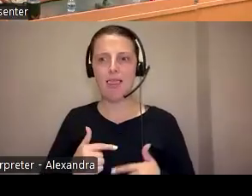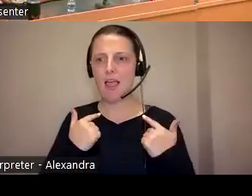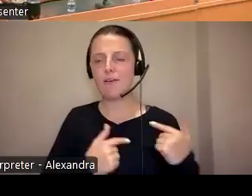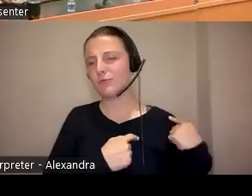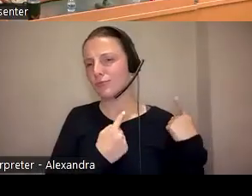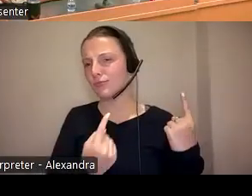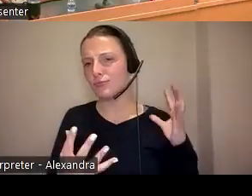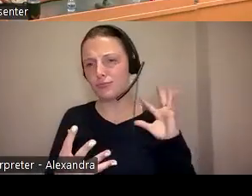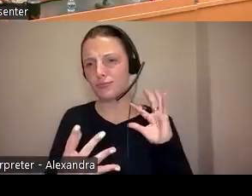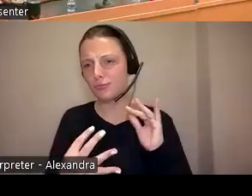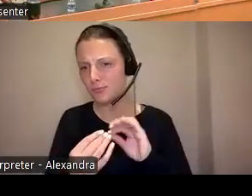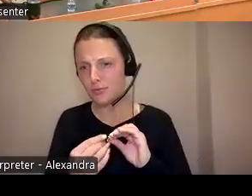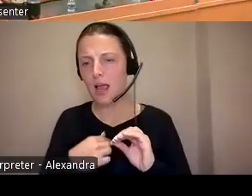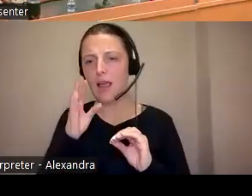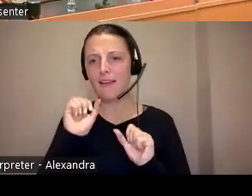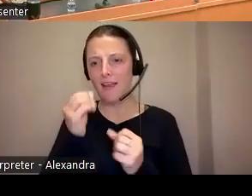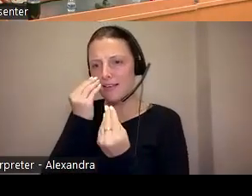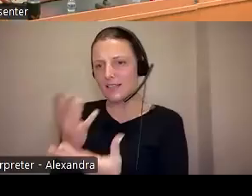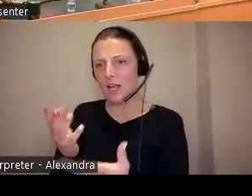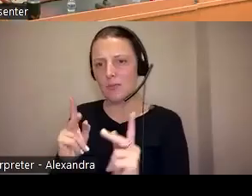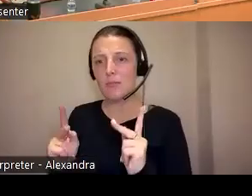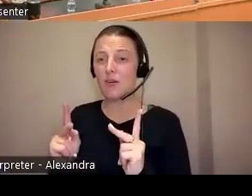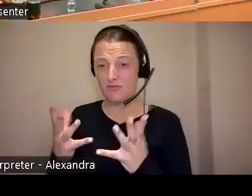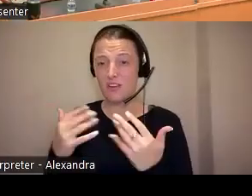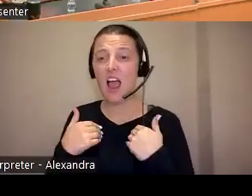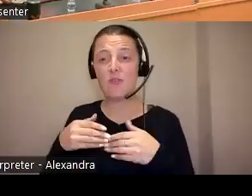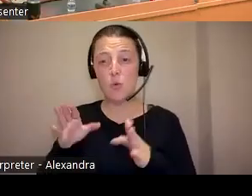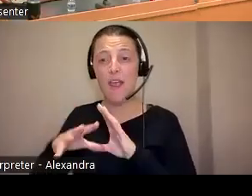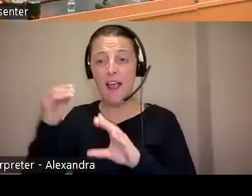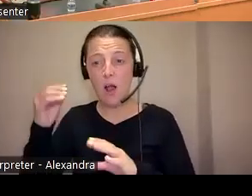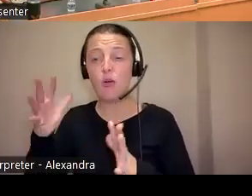that there's a way out, that there's answers, and that there's also people there to support. Um,